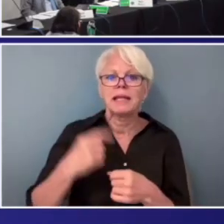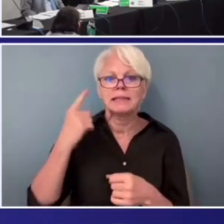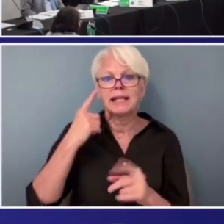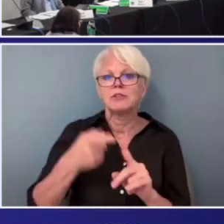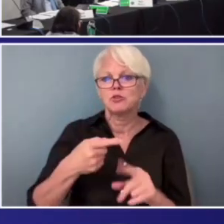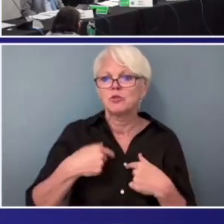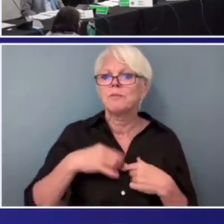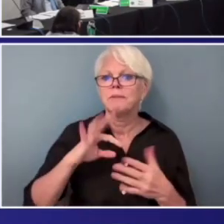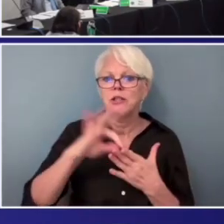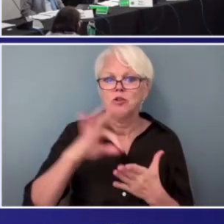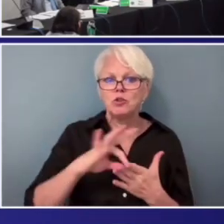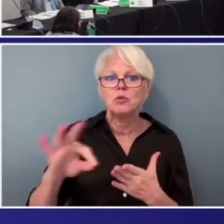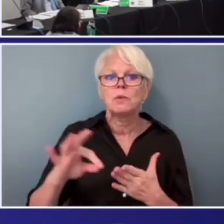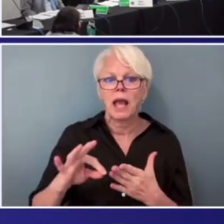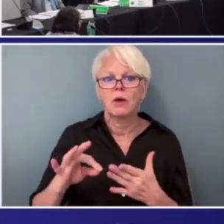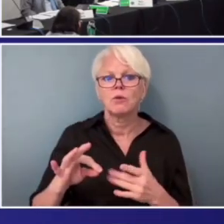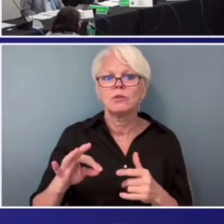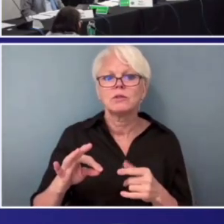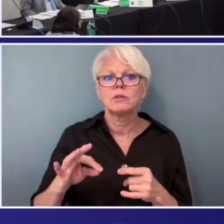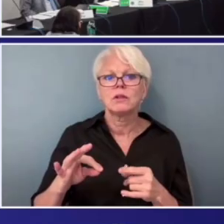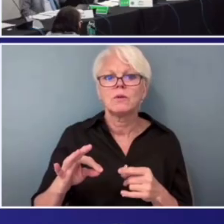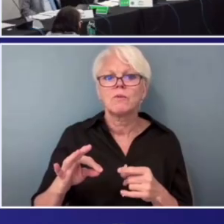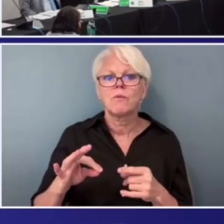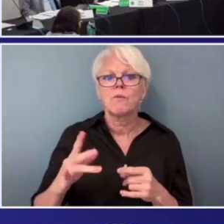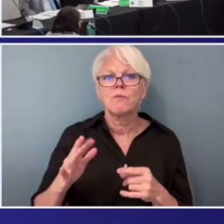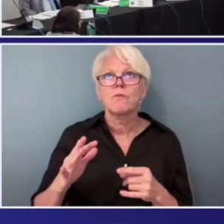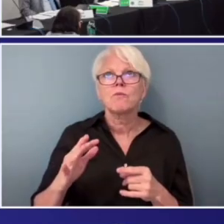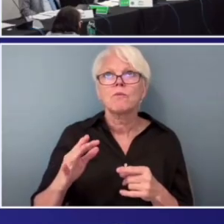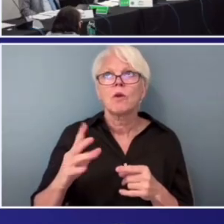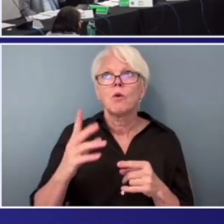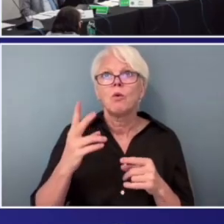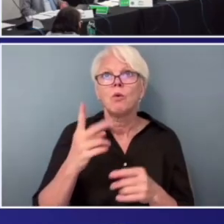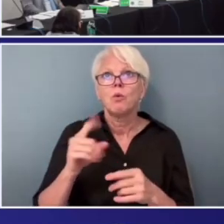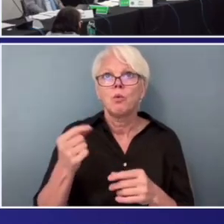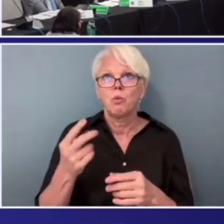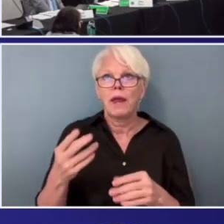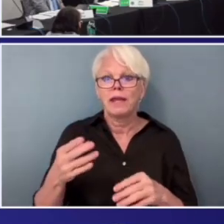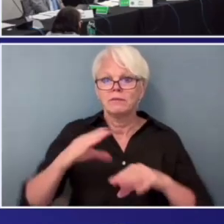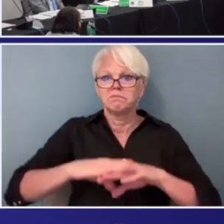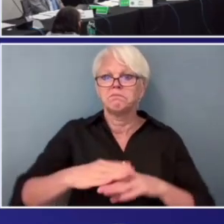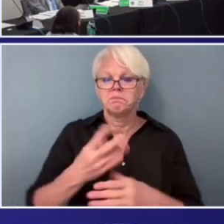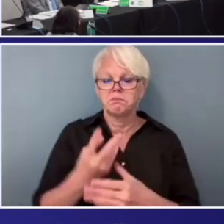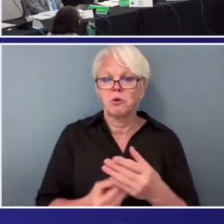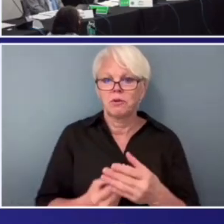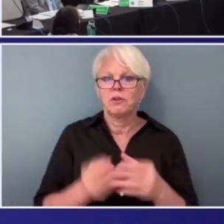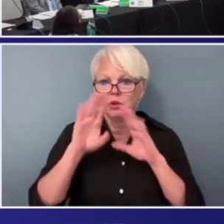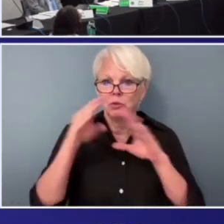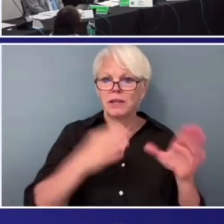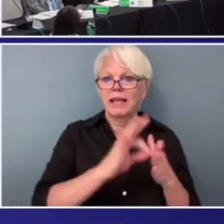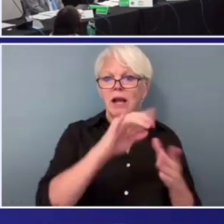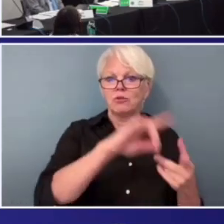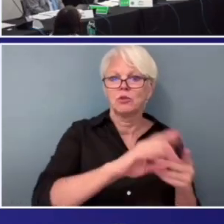the, the, the -- when they're both that you would put it towards the professional, though, that would indicate to me then that